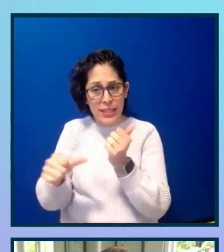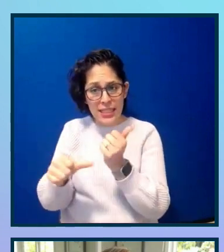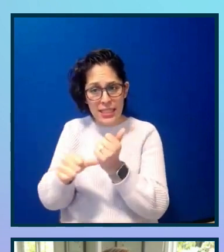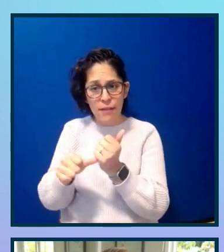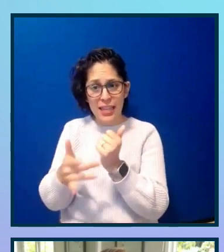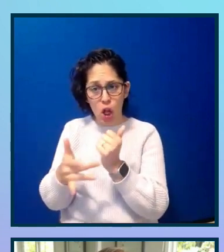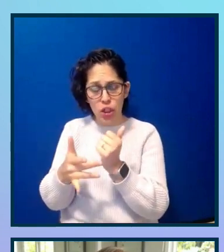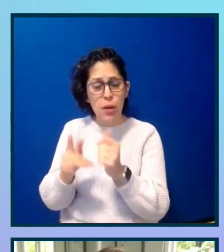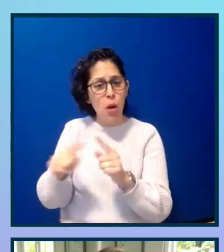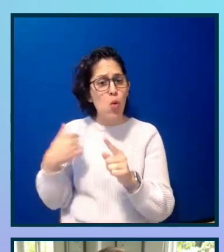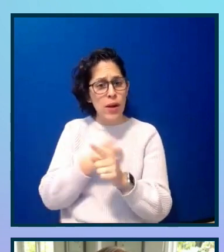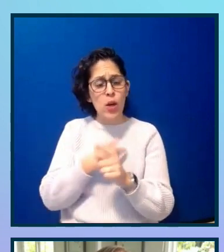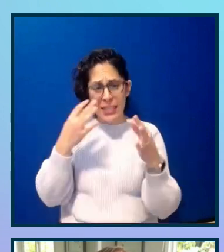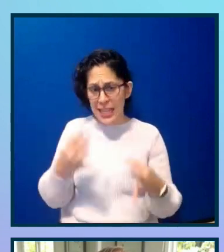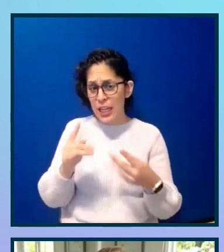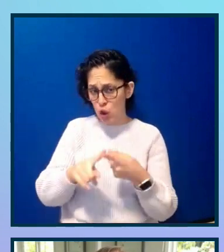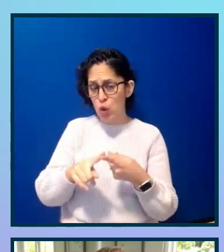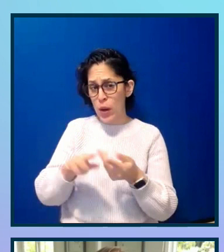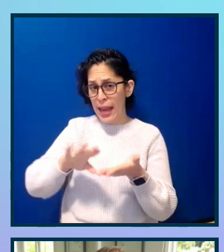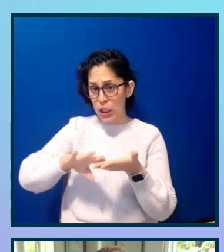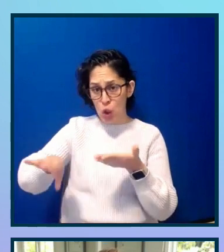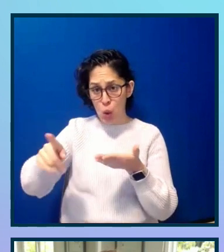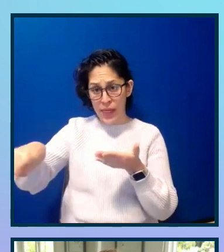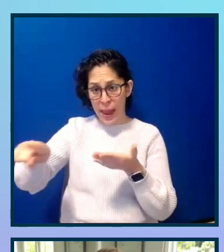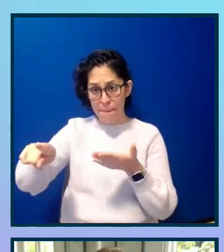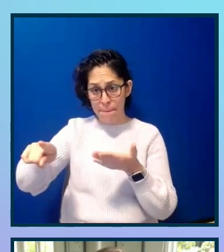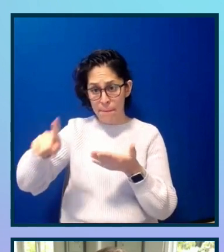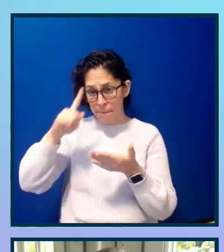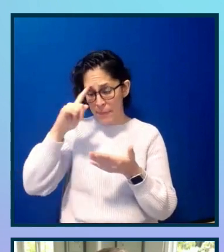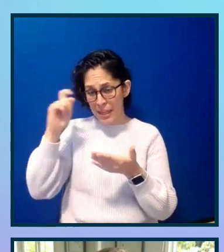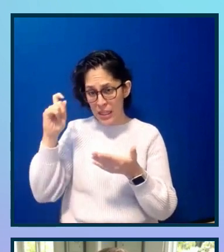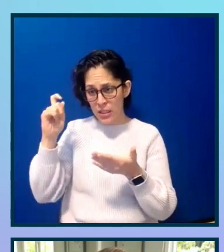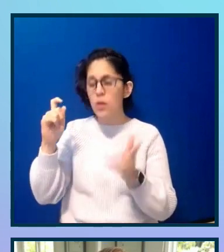and we're making the choice to exclude them, we're gonna make that decision for them